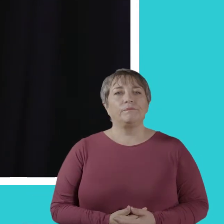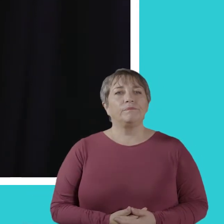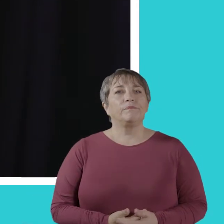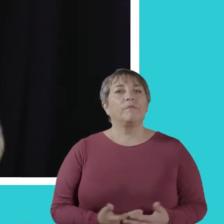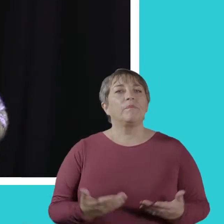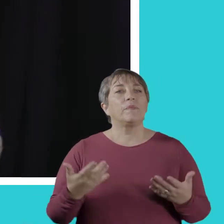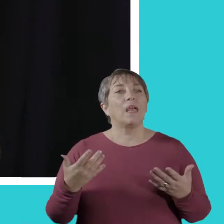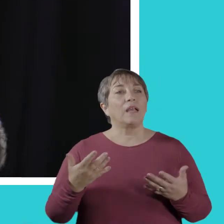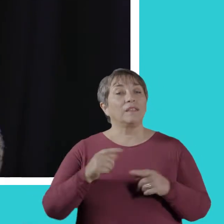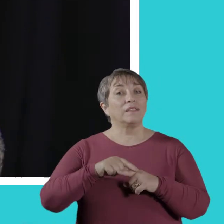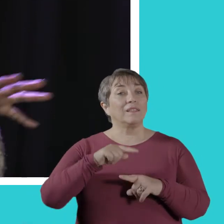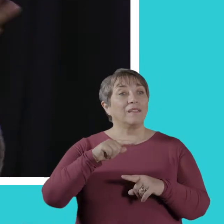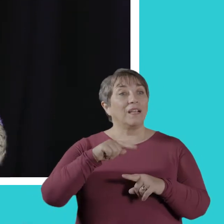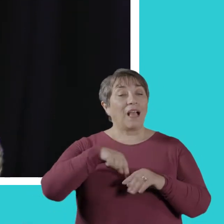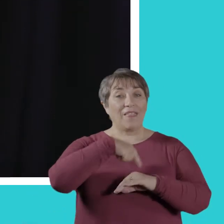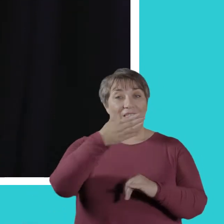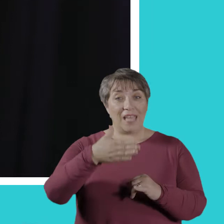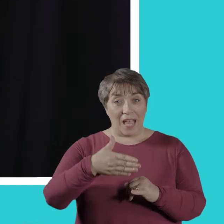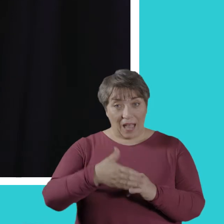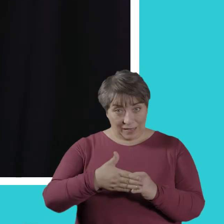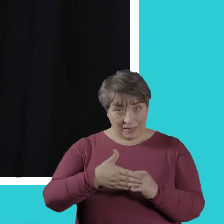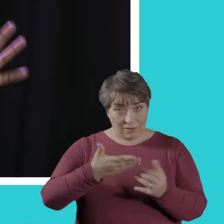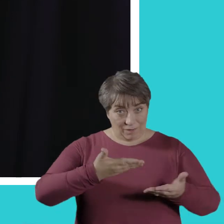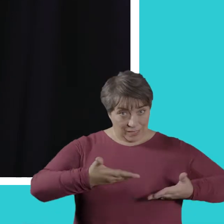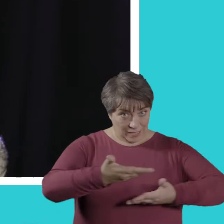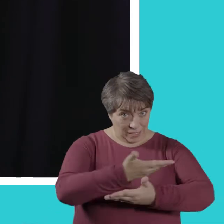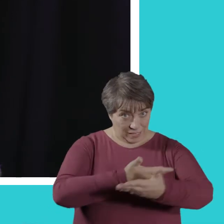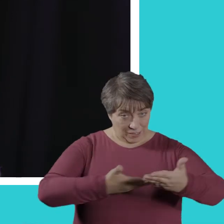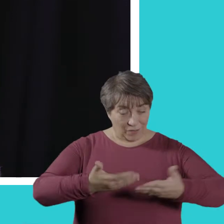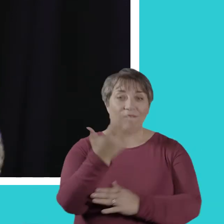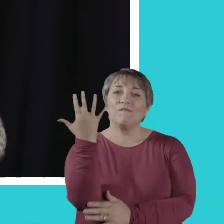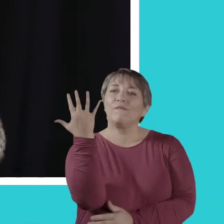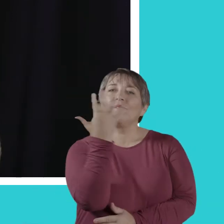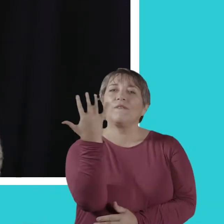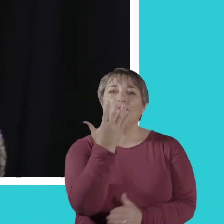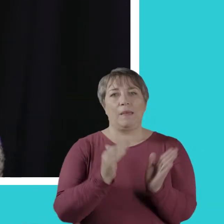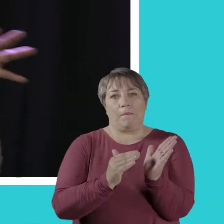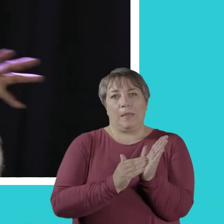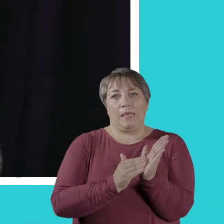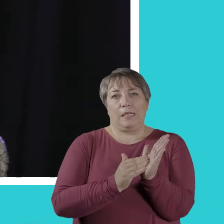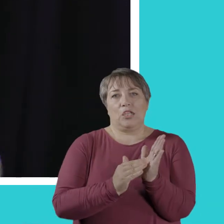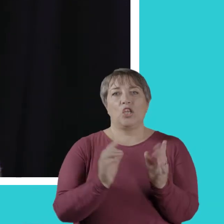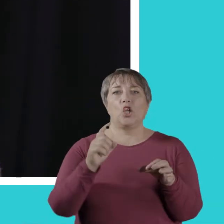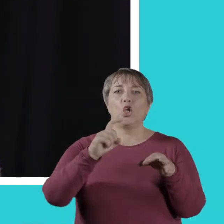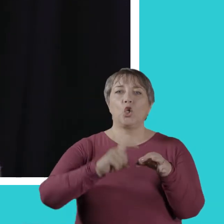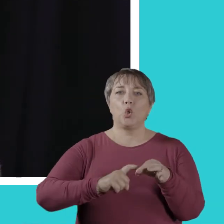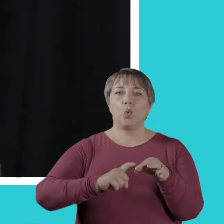And then we will have 15 minutes at the end of the discussion for more of a formal Q&A. So if you've kind of got something that you want to say at the end there'll